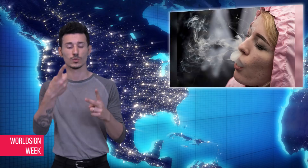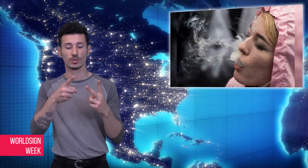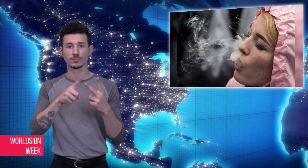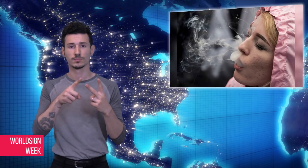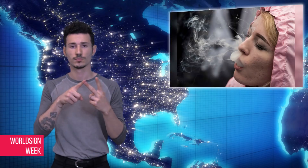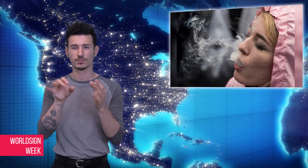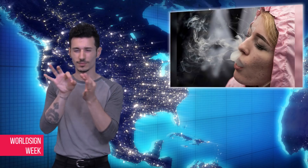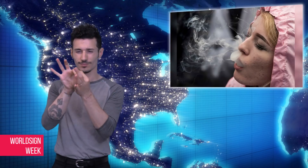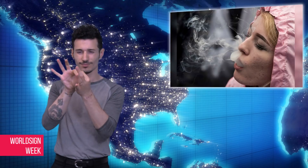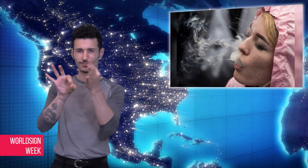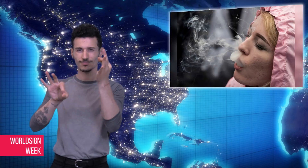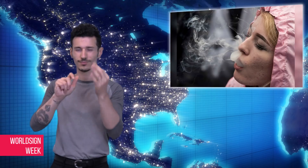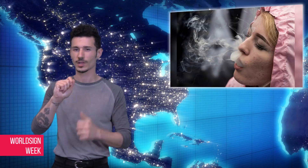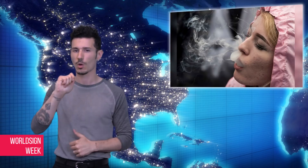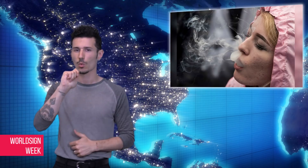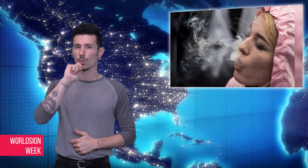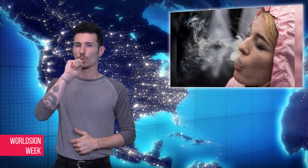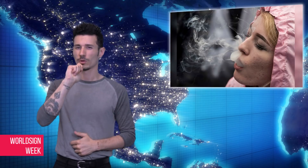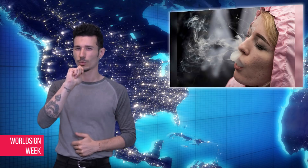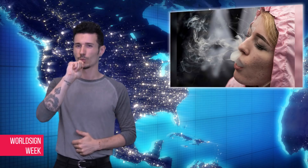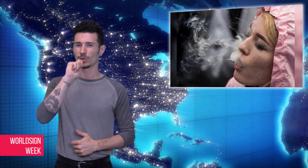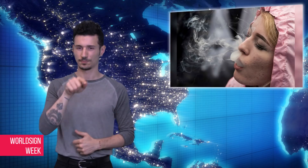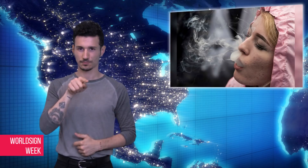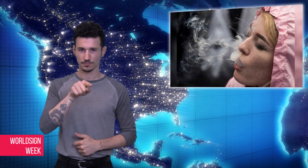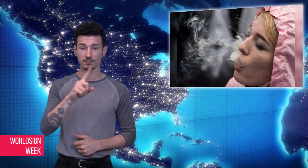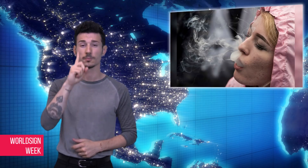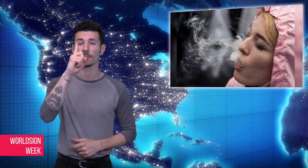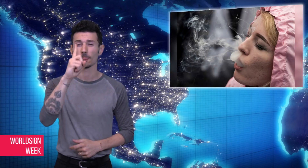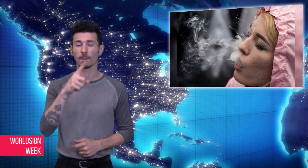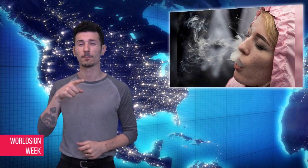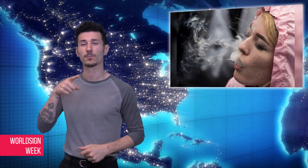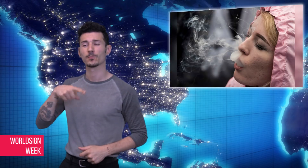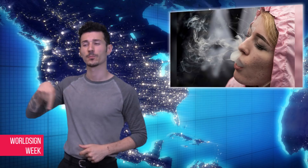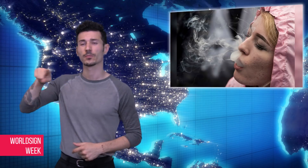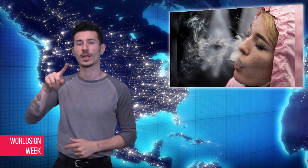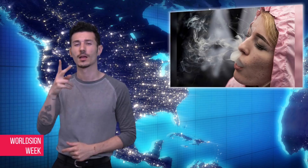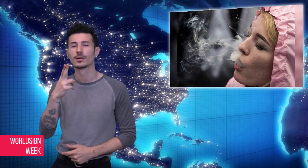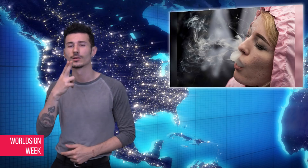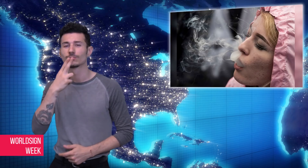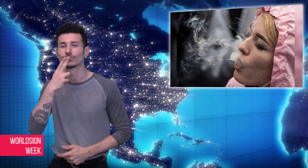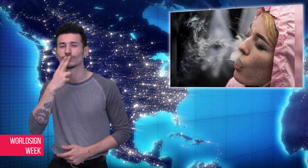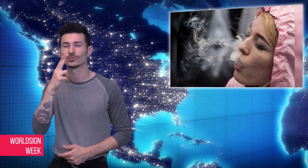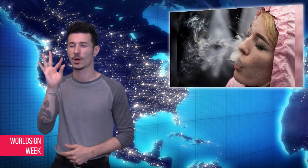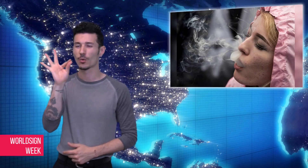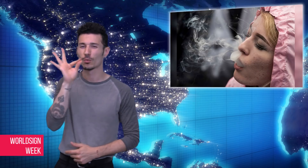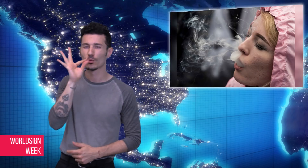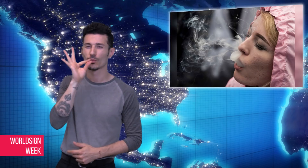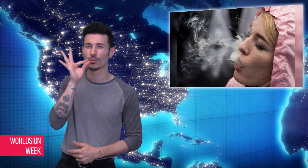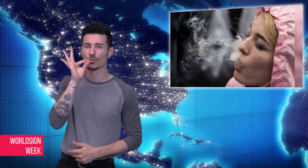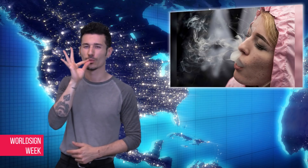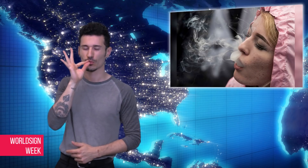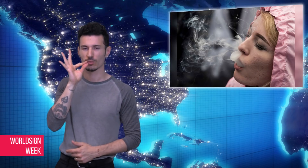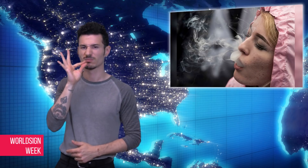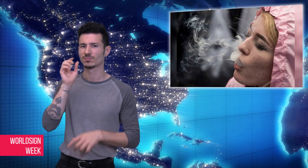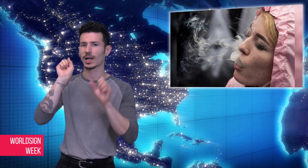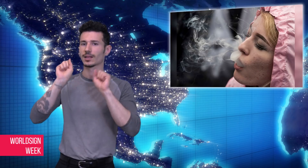Vaping - Inhaling smoke of burning dried leaves in the lungs is still